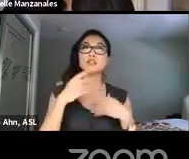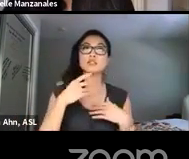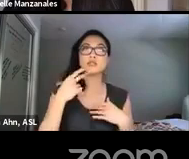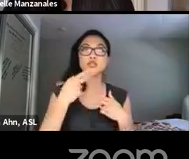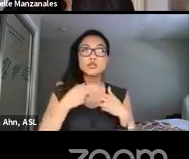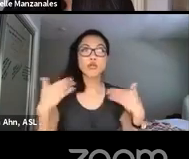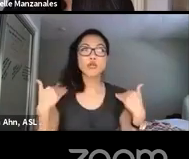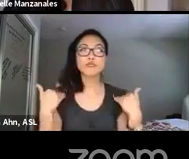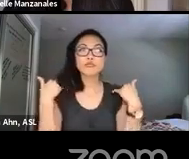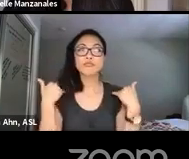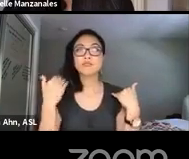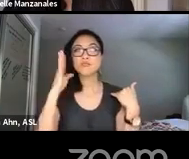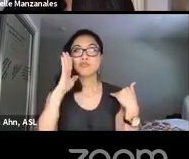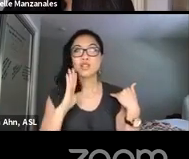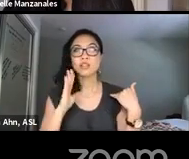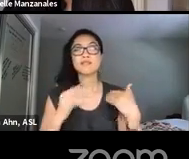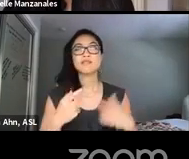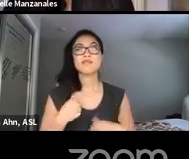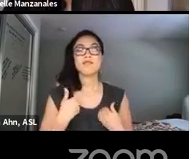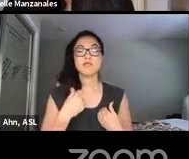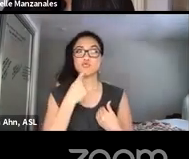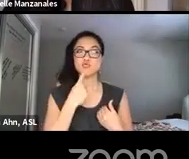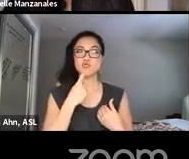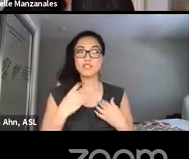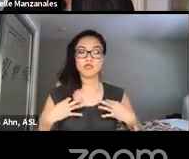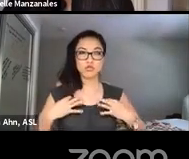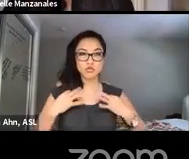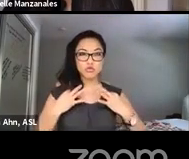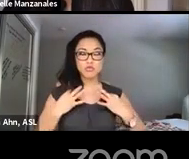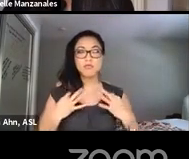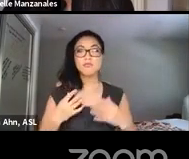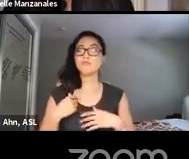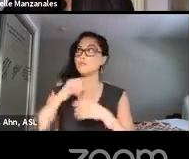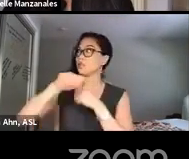in Brooklyn and I have been at the national dance institute for four years.